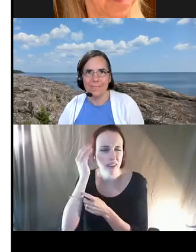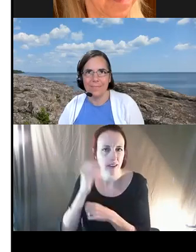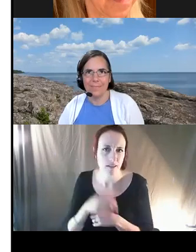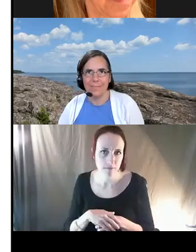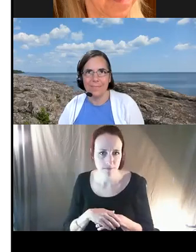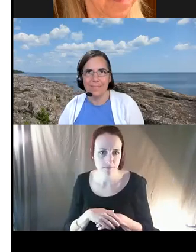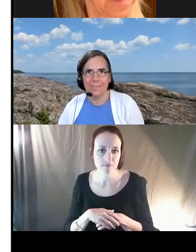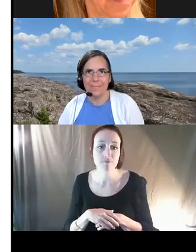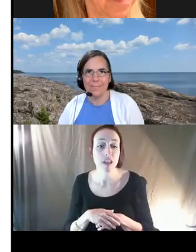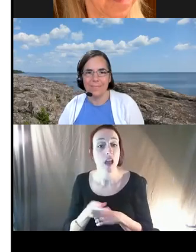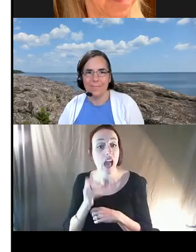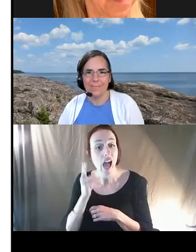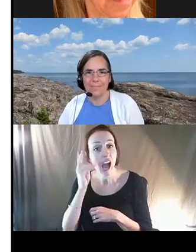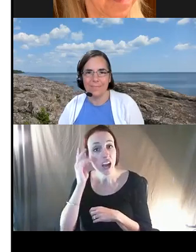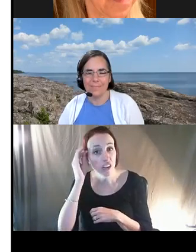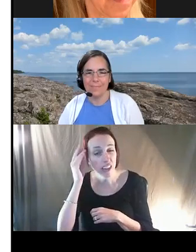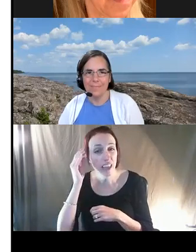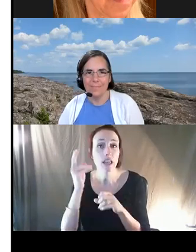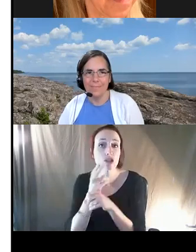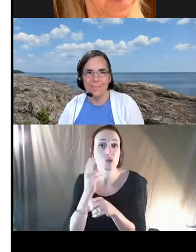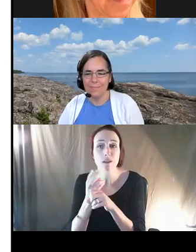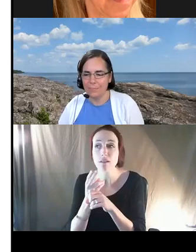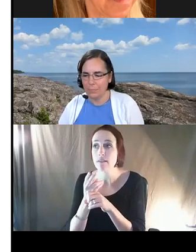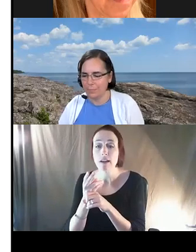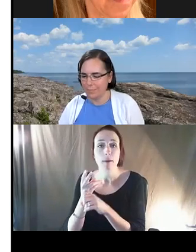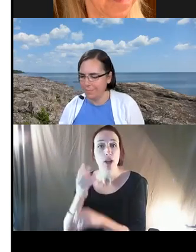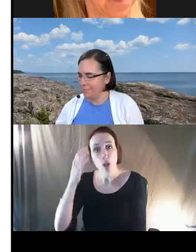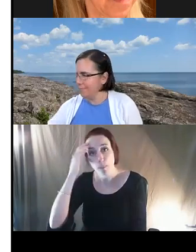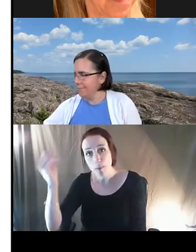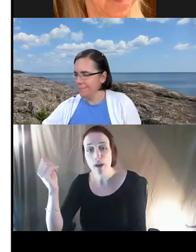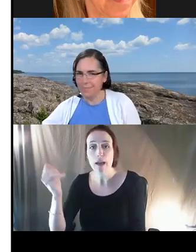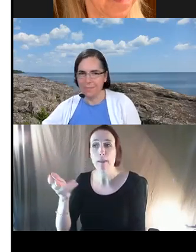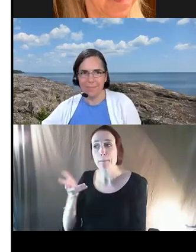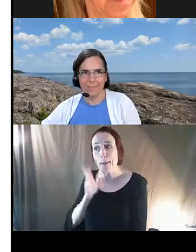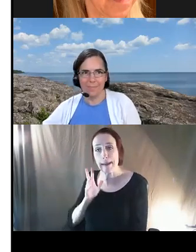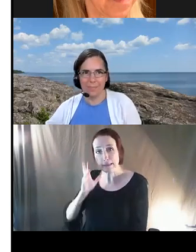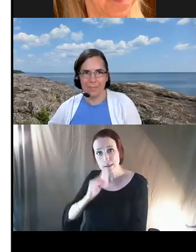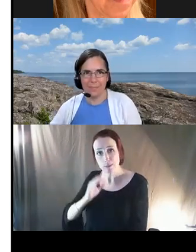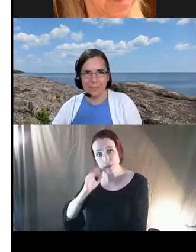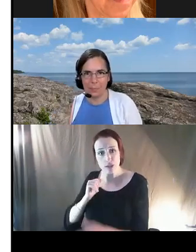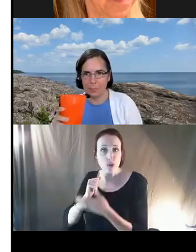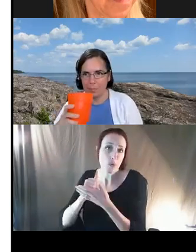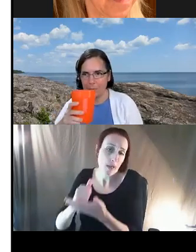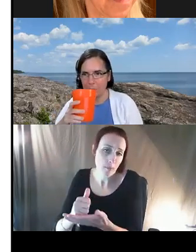information from long term, applying logic and reasoning, might have to unpack language processing